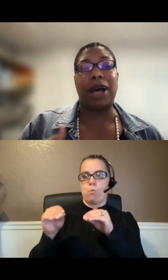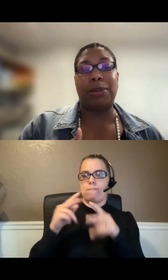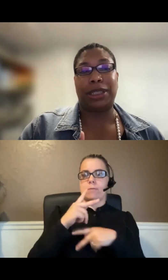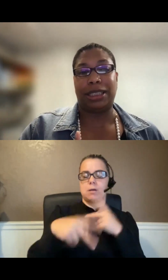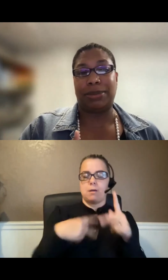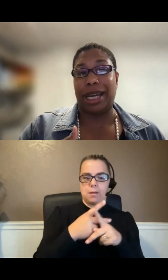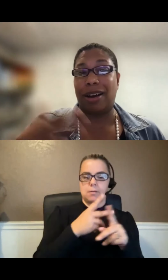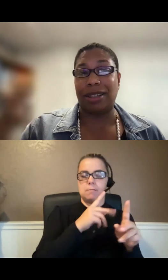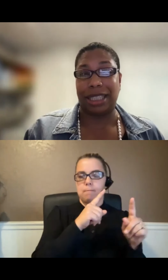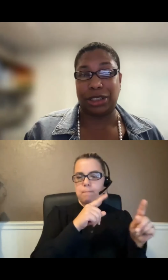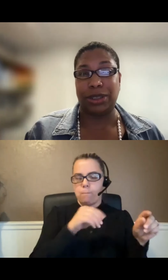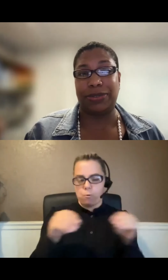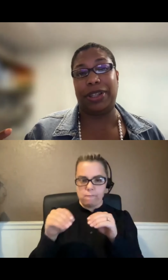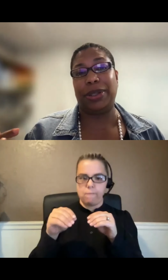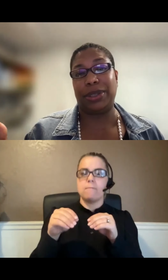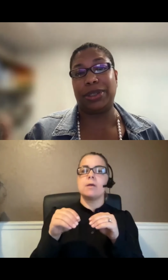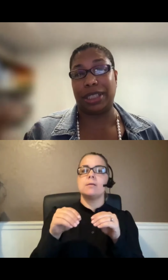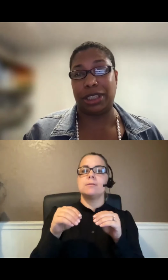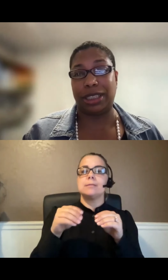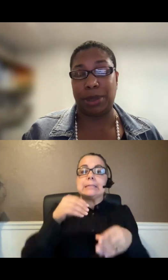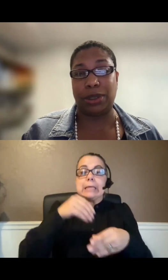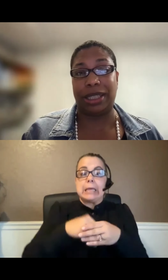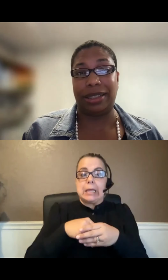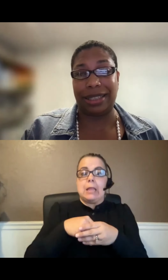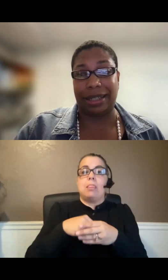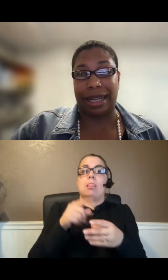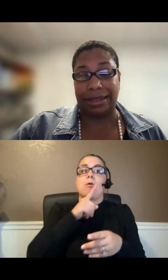Some options might cause issue for user such as motion sickness.